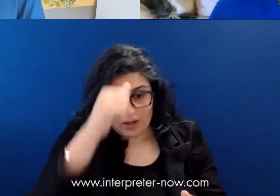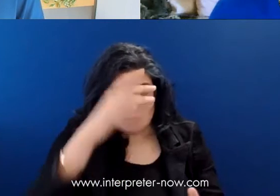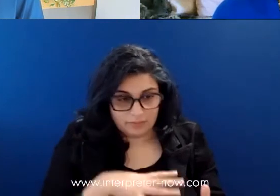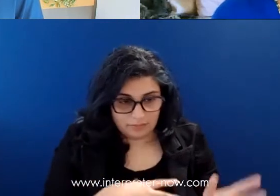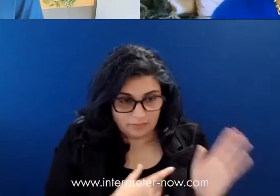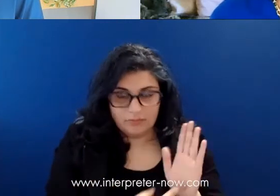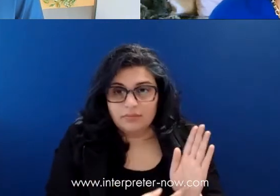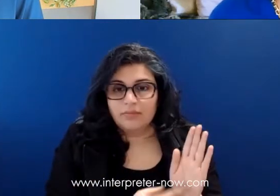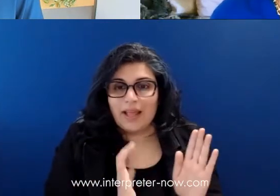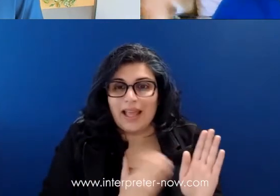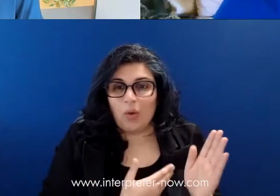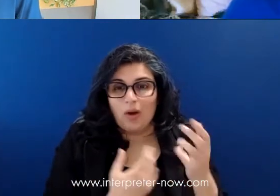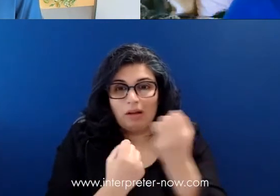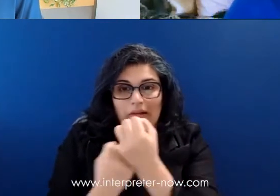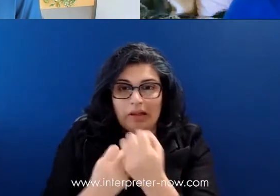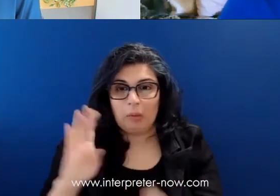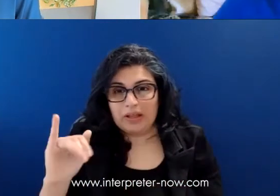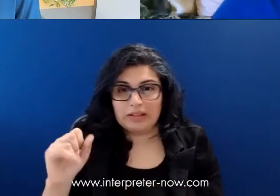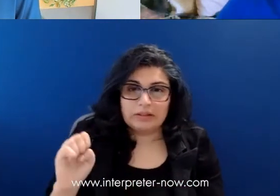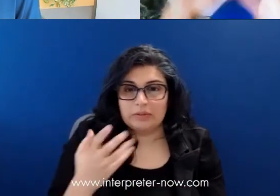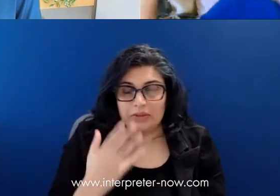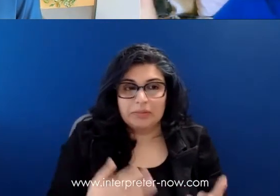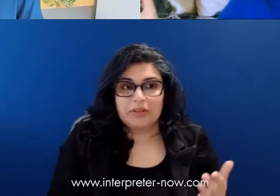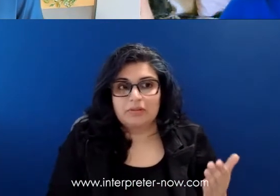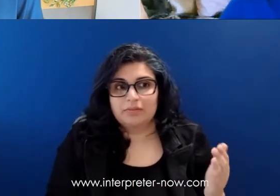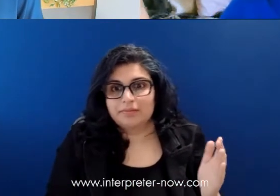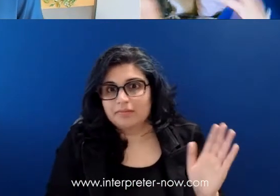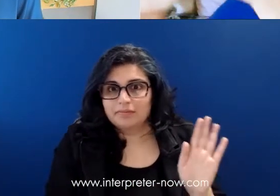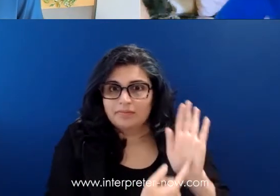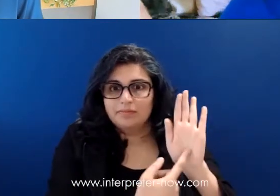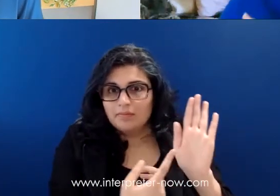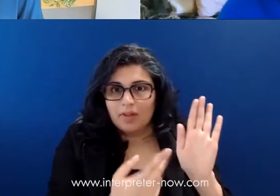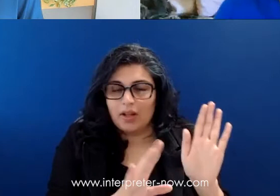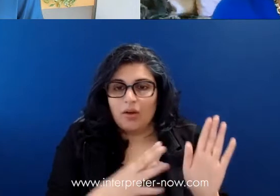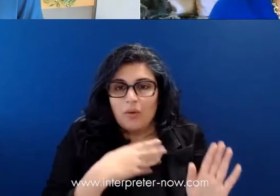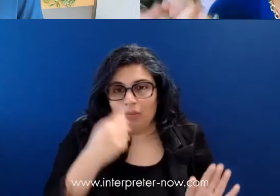Our biases might suggest that this male person, and their privilege that they hold, might